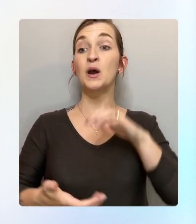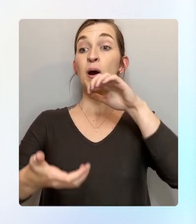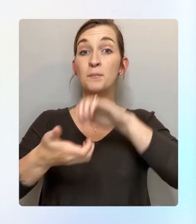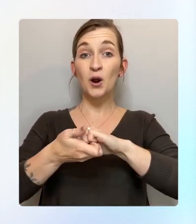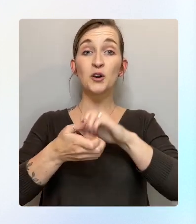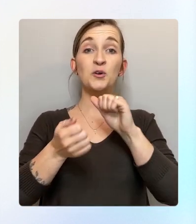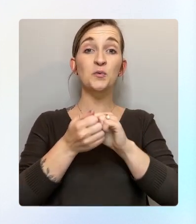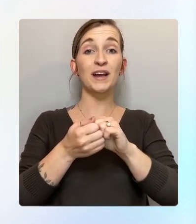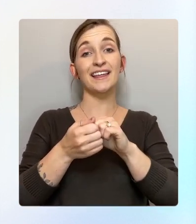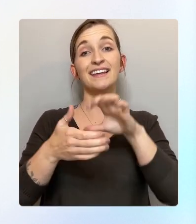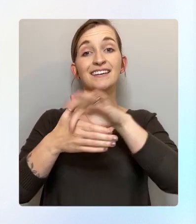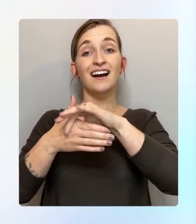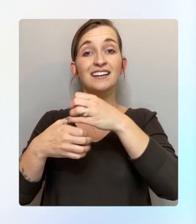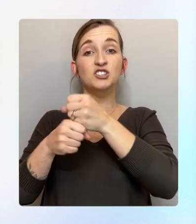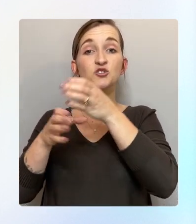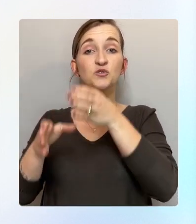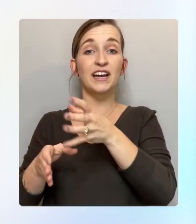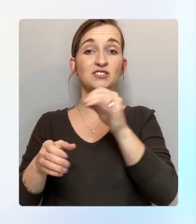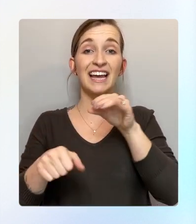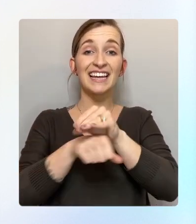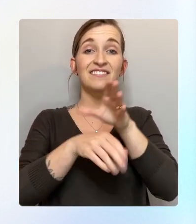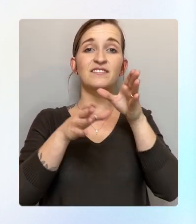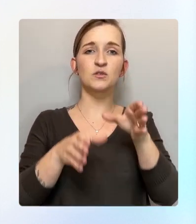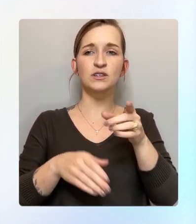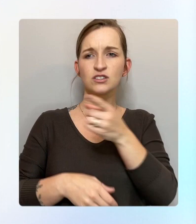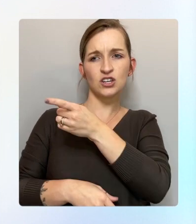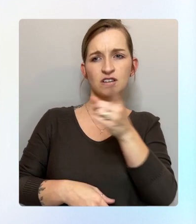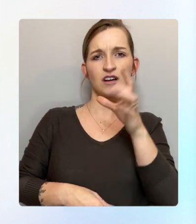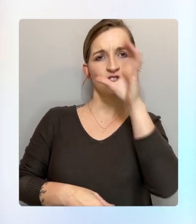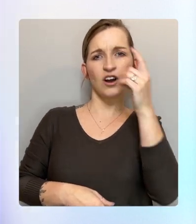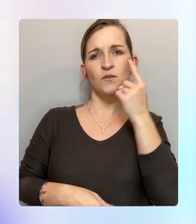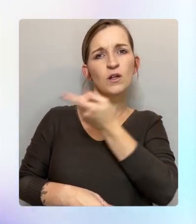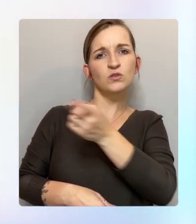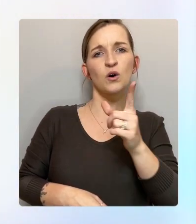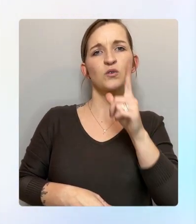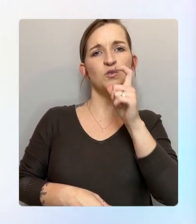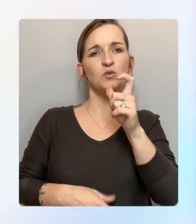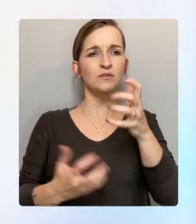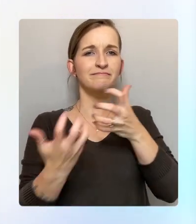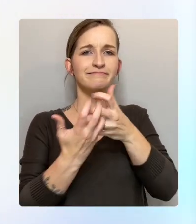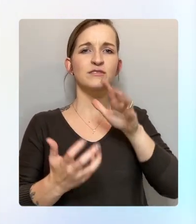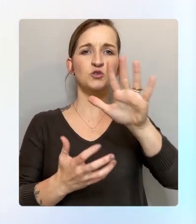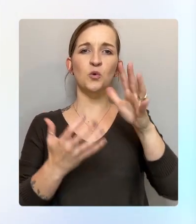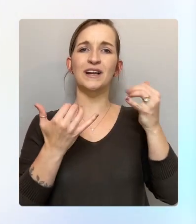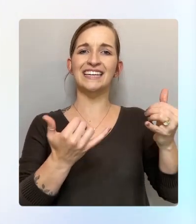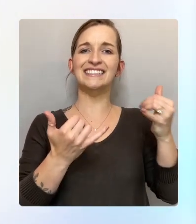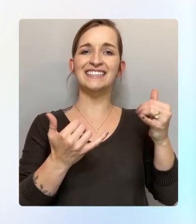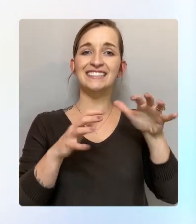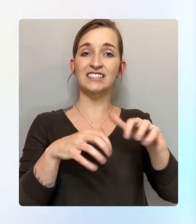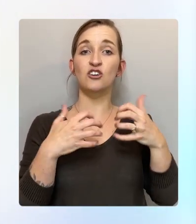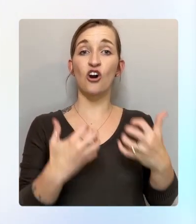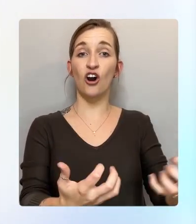to your existing audience, as well as audiences you are looking to grow. The best way to test the effectiveness